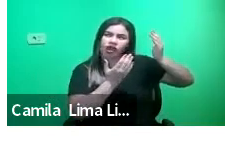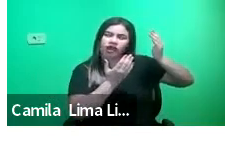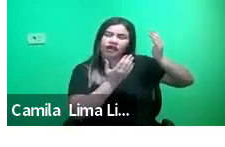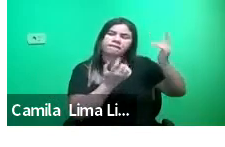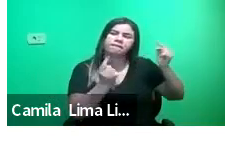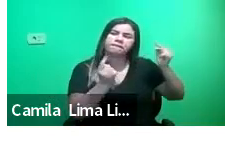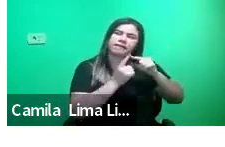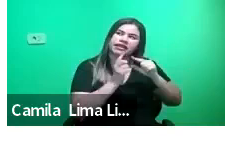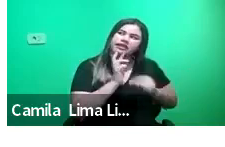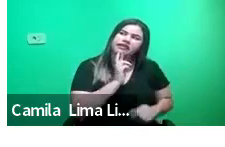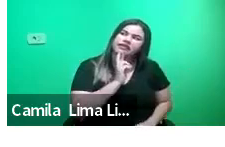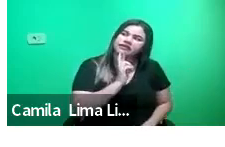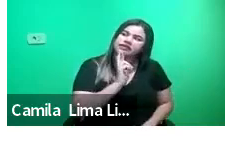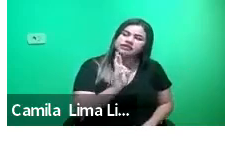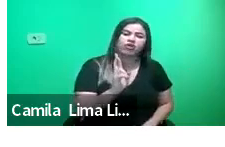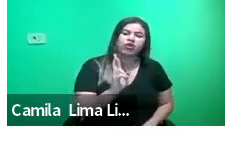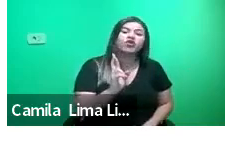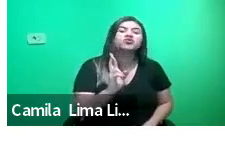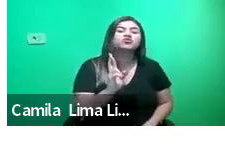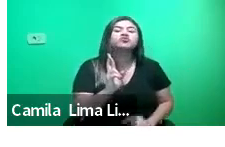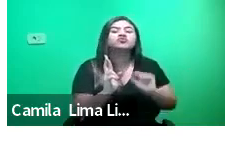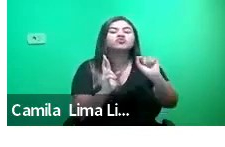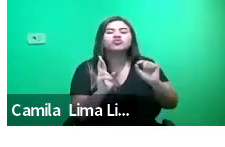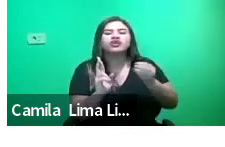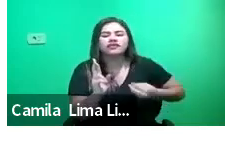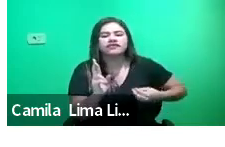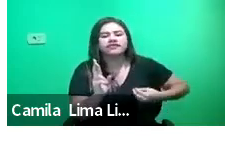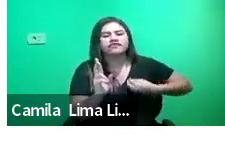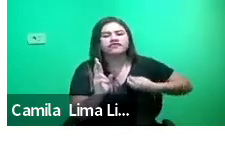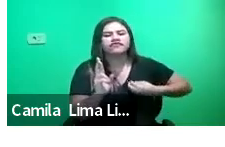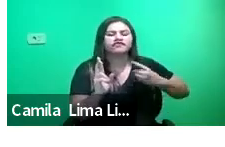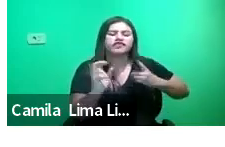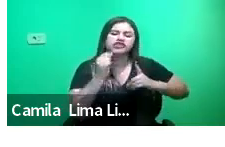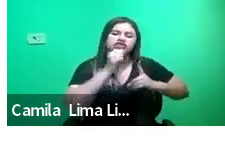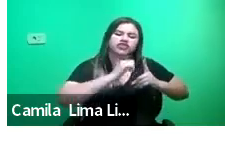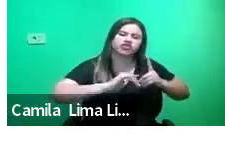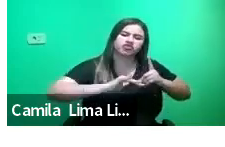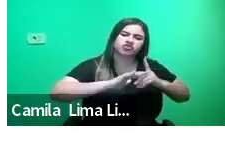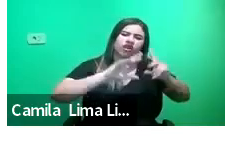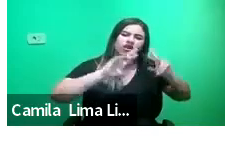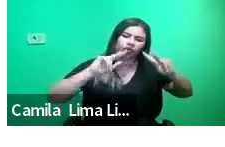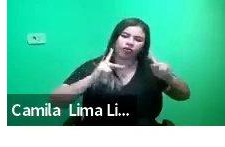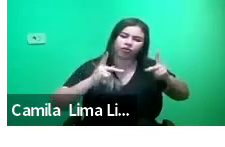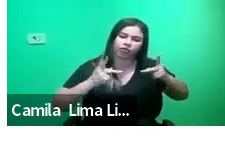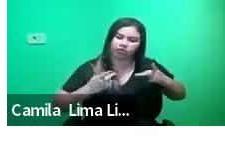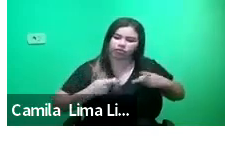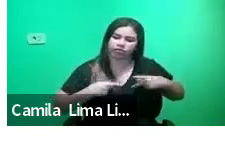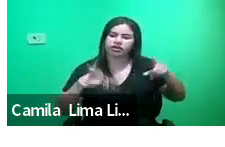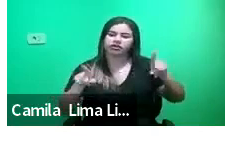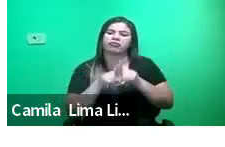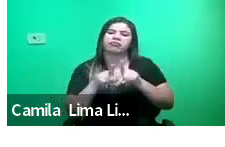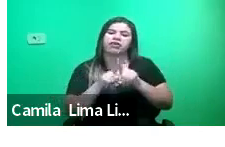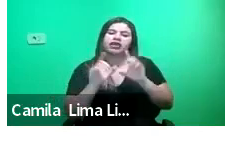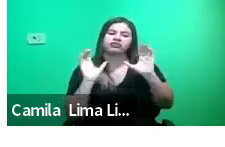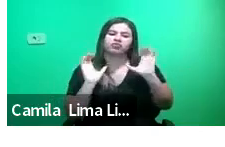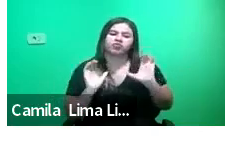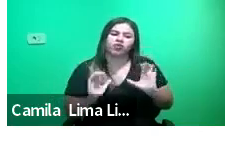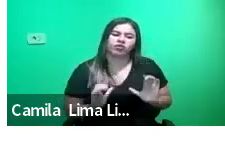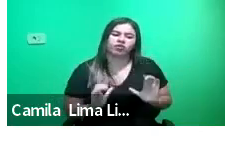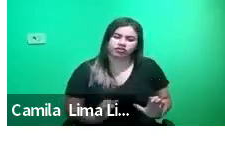foundation of human social life life and behavior. How time is getting on a little bit i'll i'll